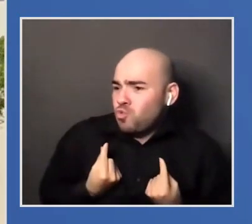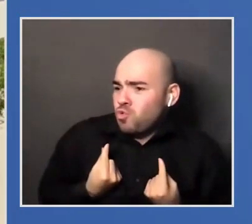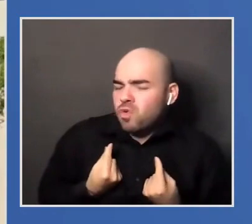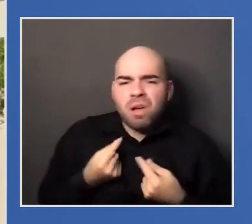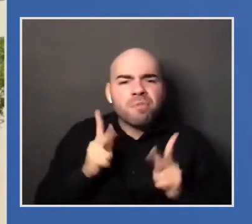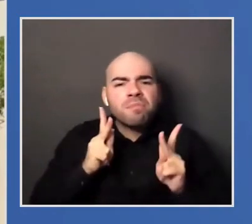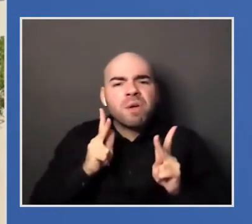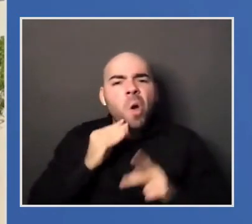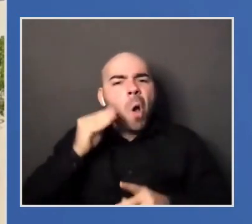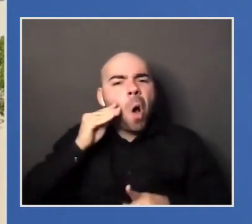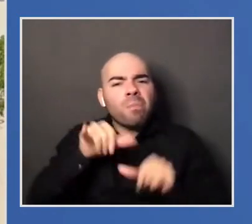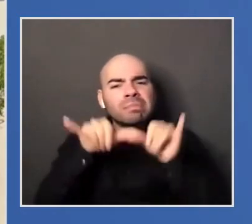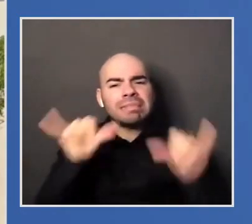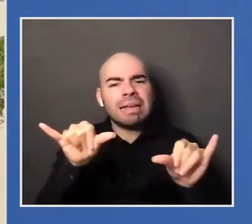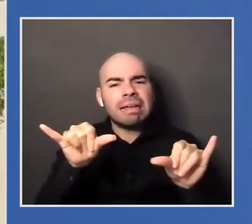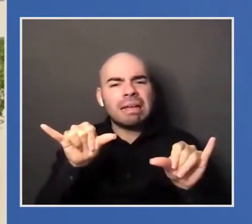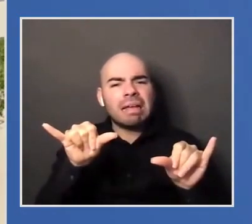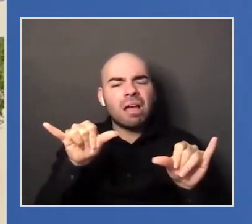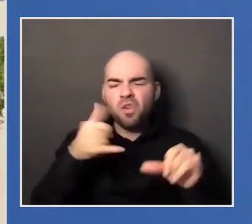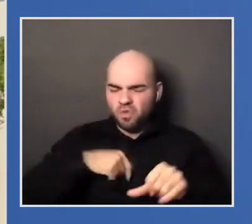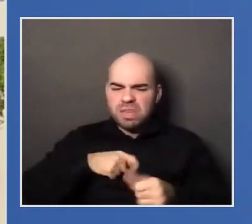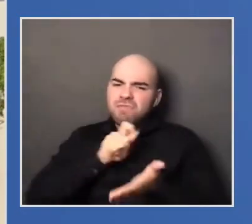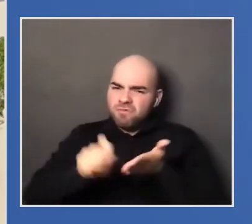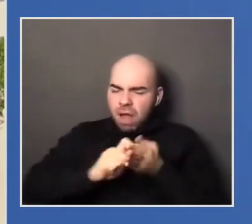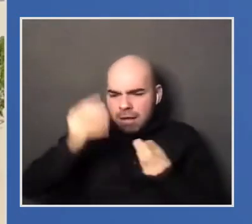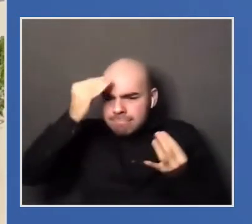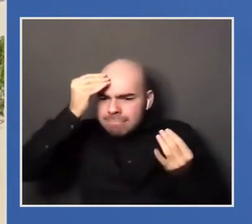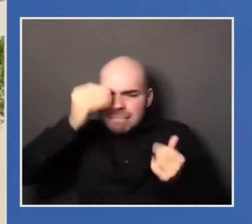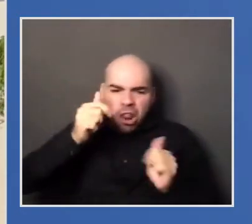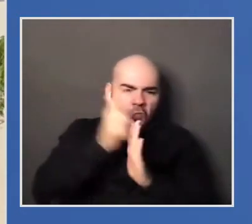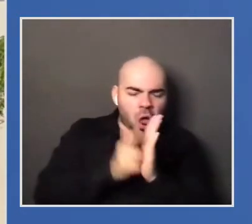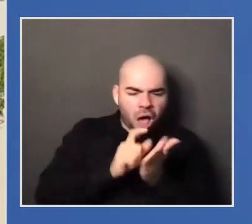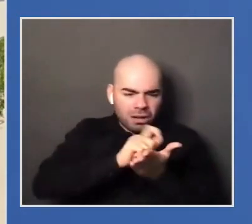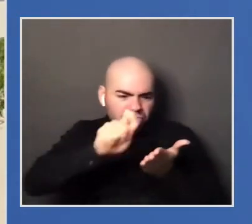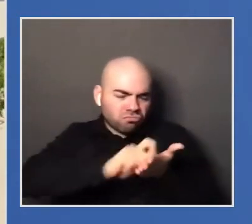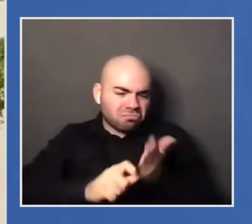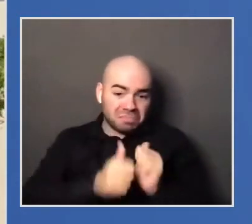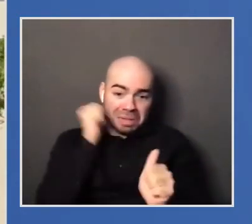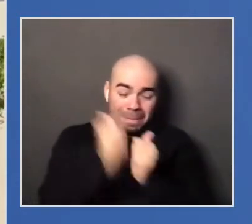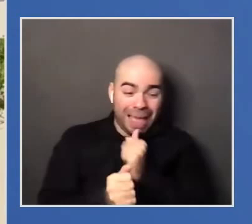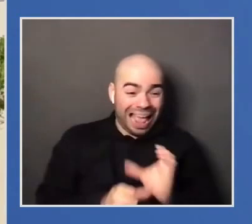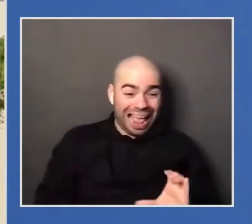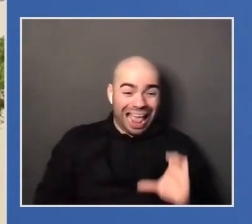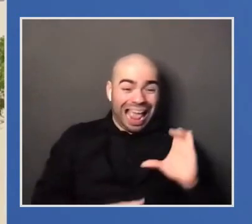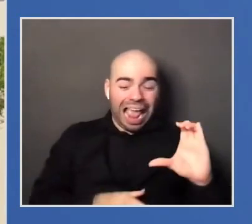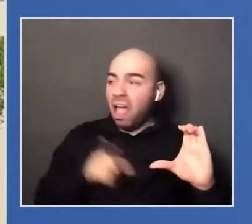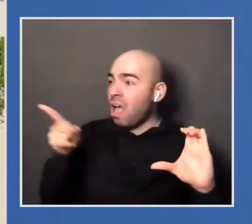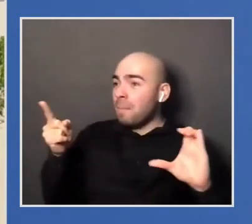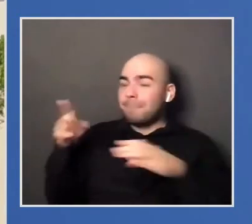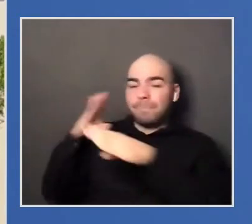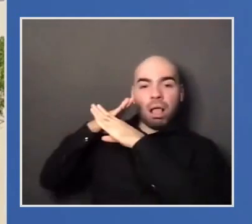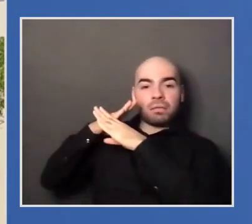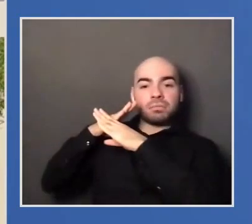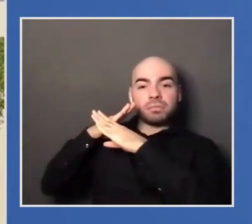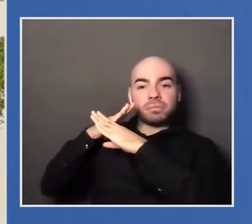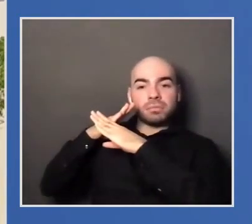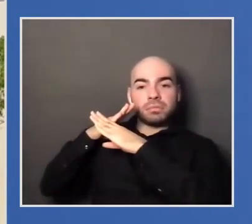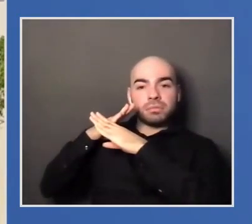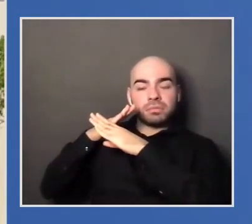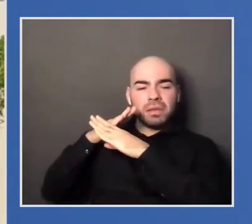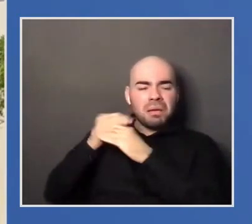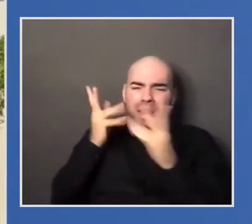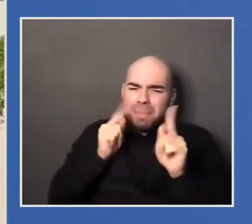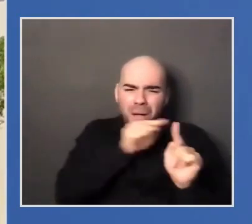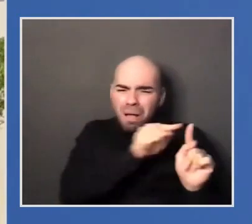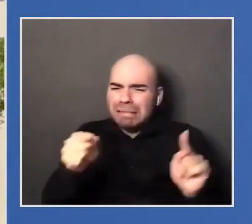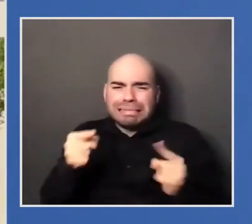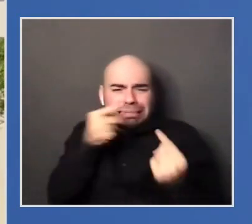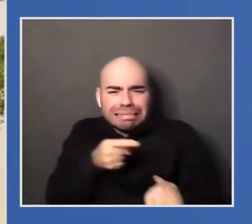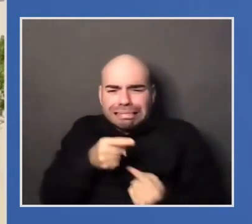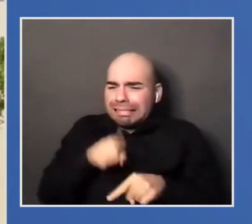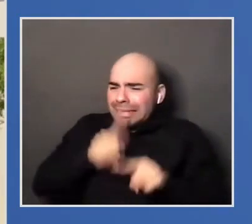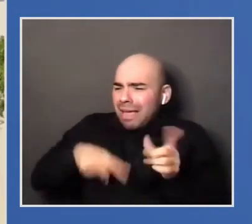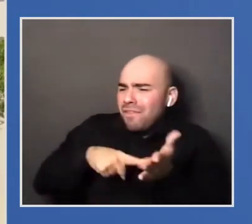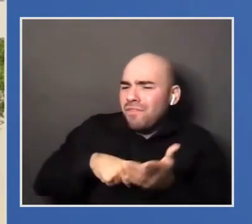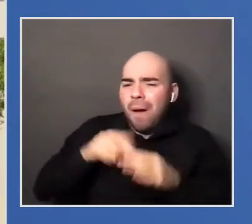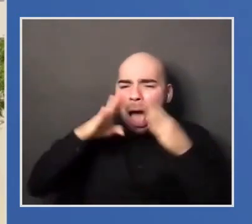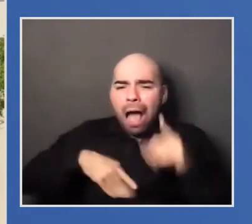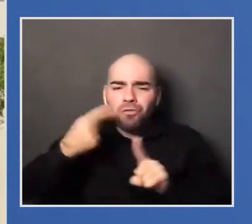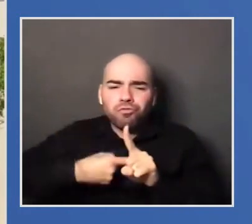NEEDED.